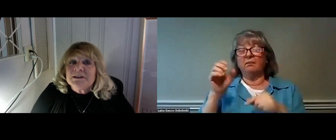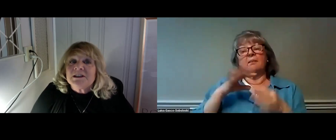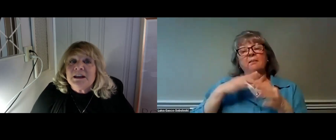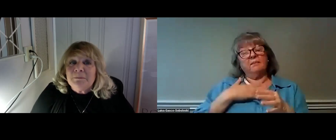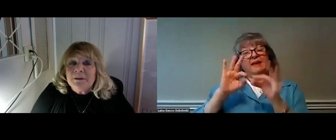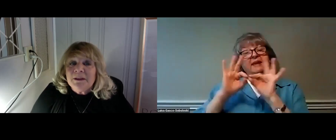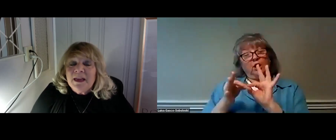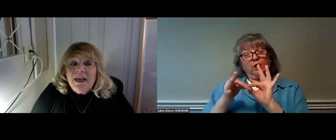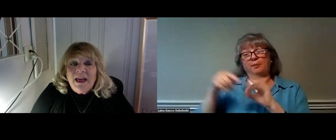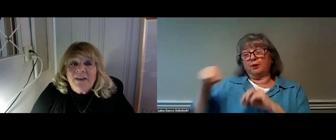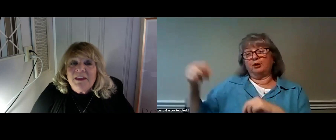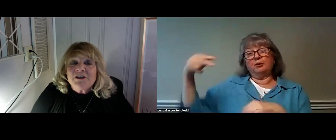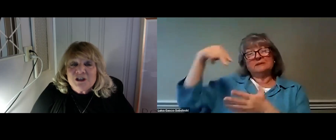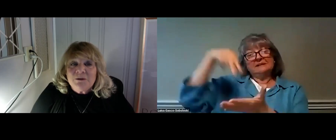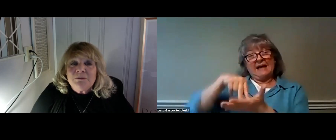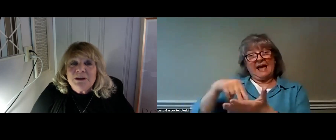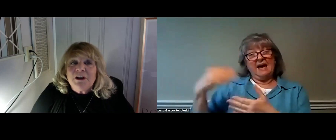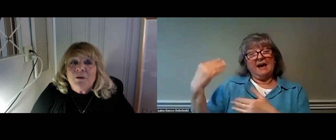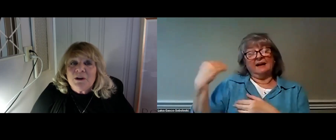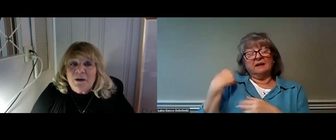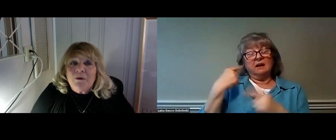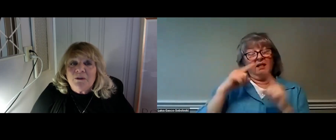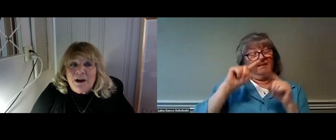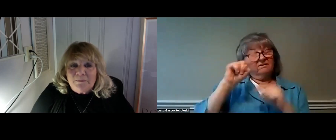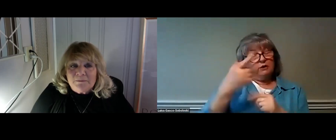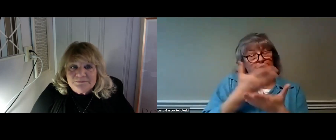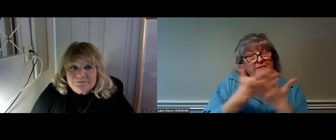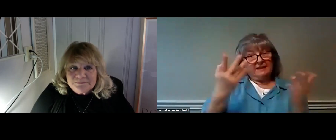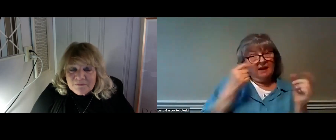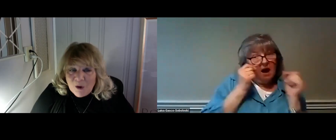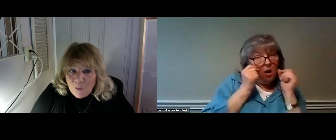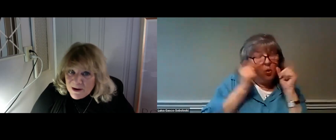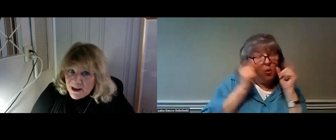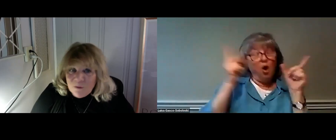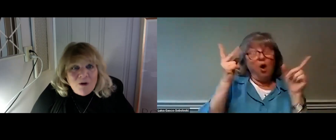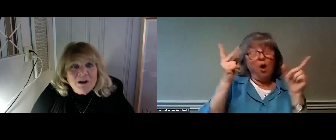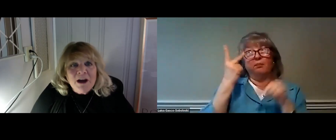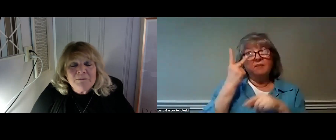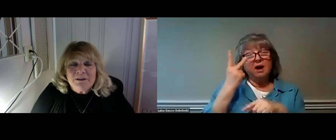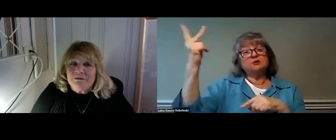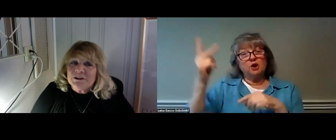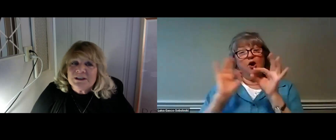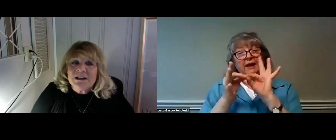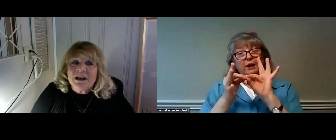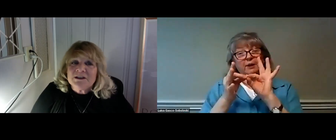and that she would be there when I woke up. When I woke up the first thing I saw